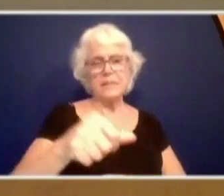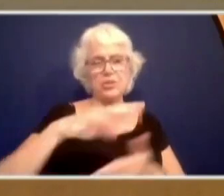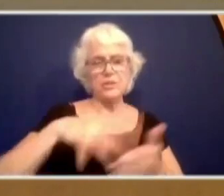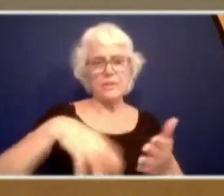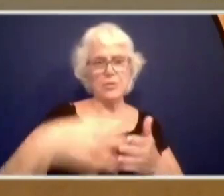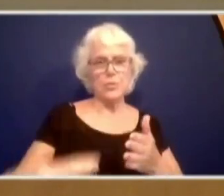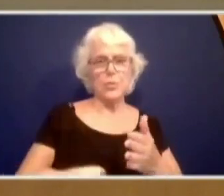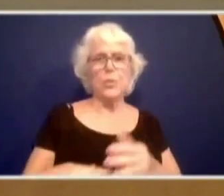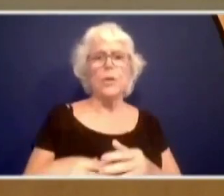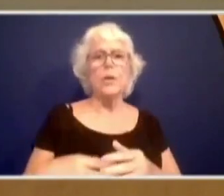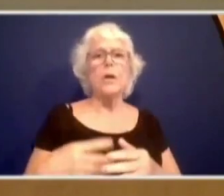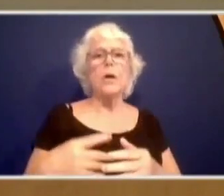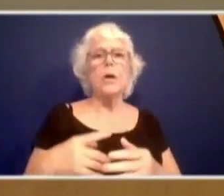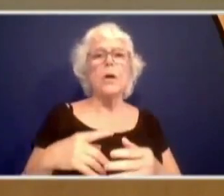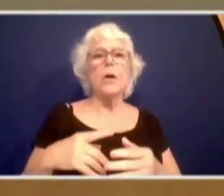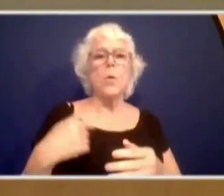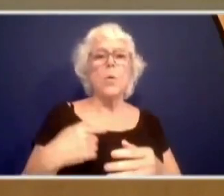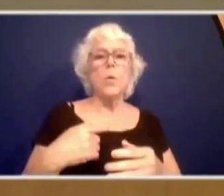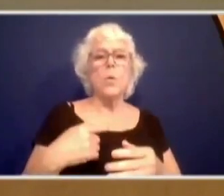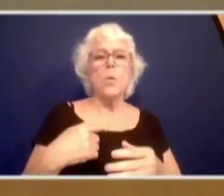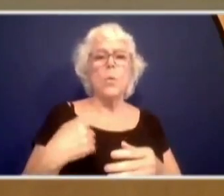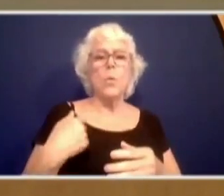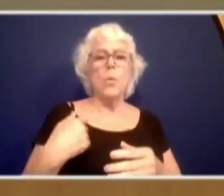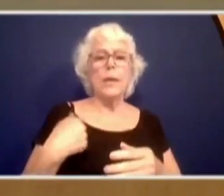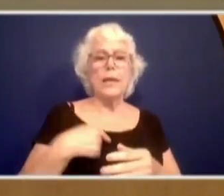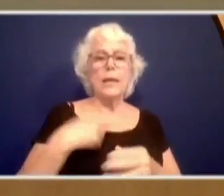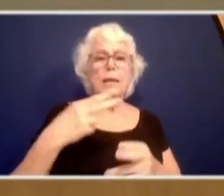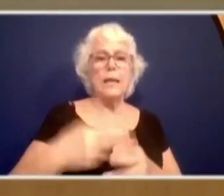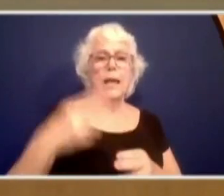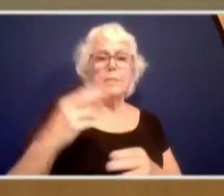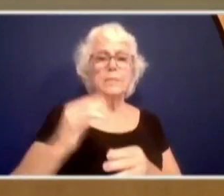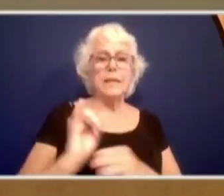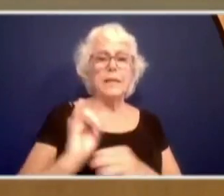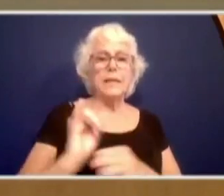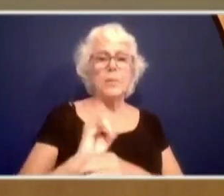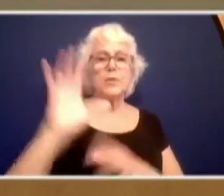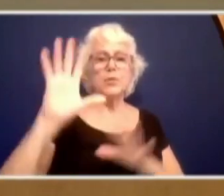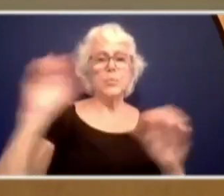When named interim superintendent in January of 2023,